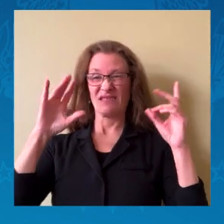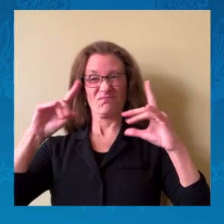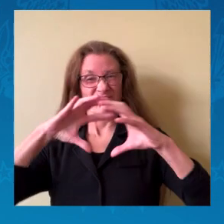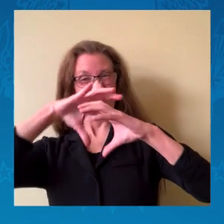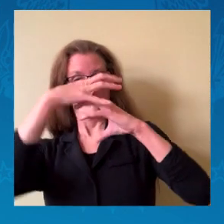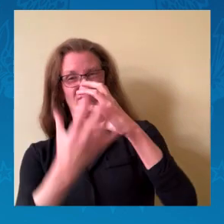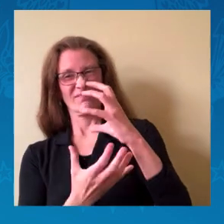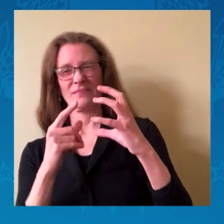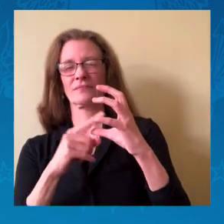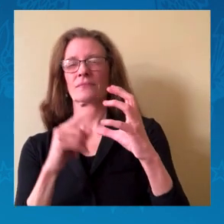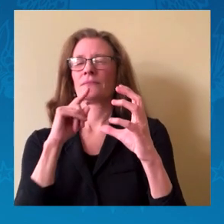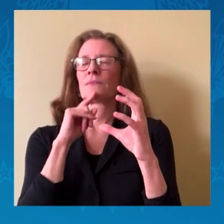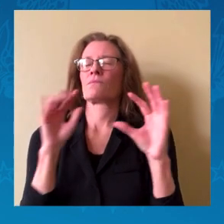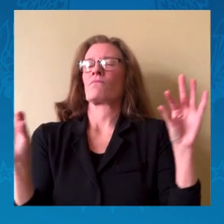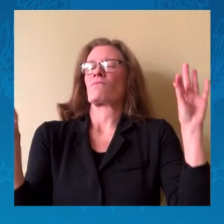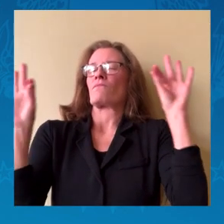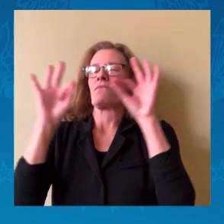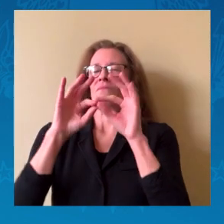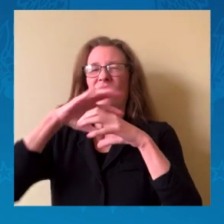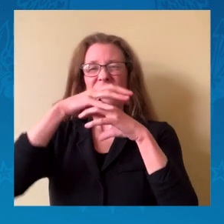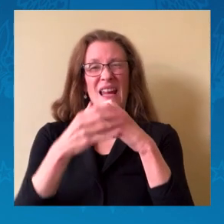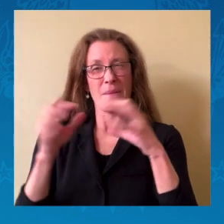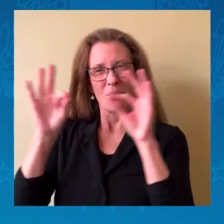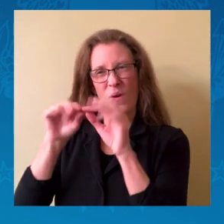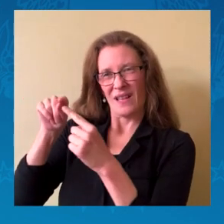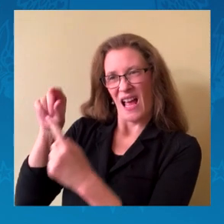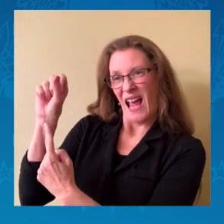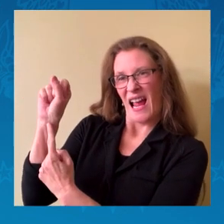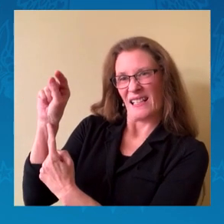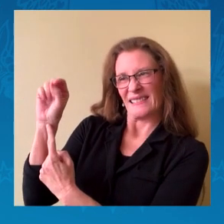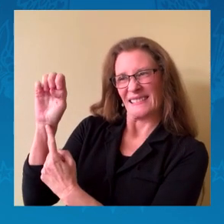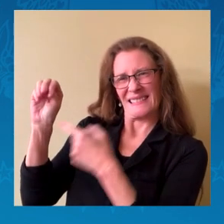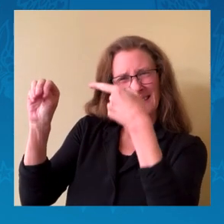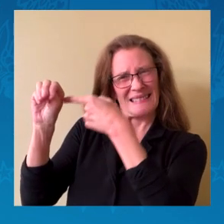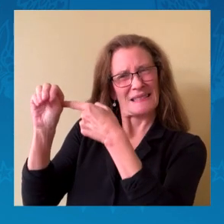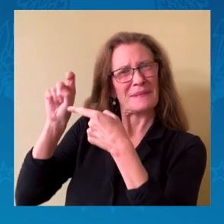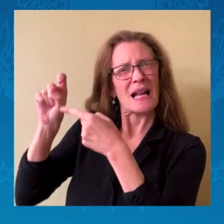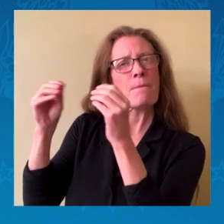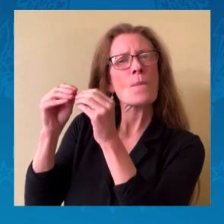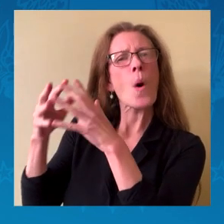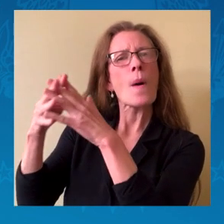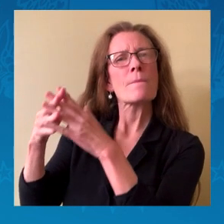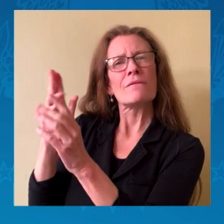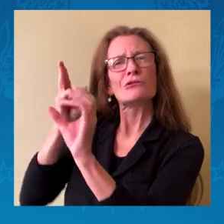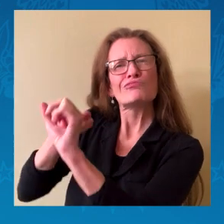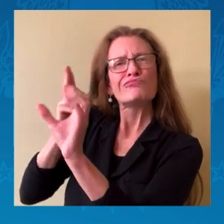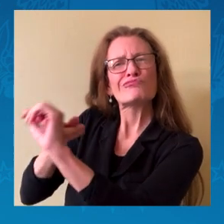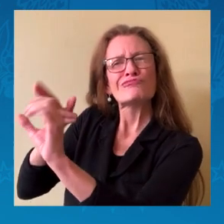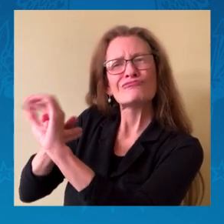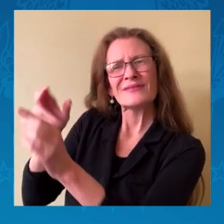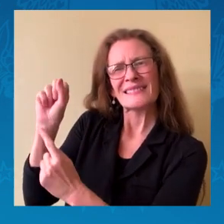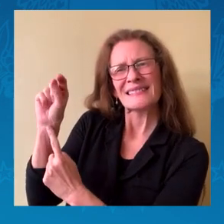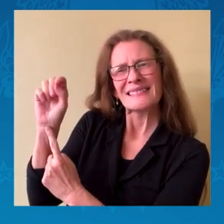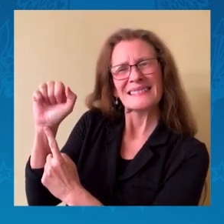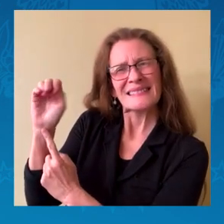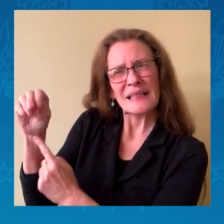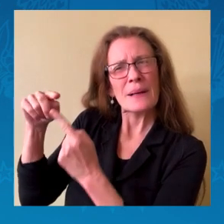so that employers, including the Armed Services and the Department of Defense, can recruit the talent that we need to address tomorrow's challenges.